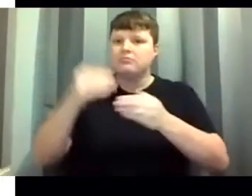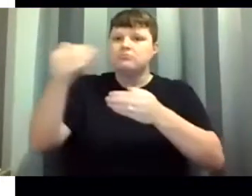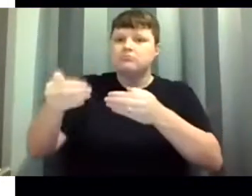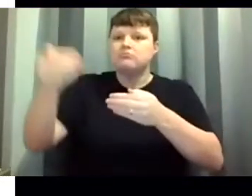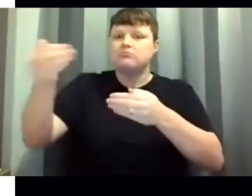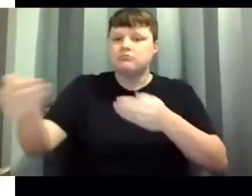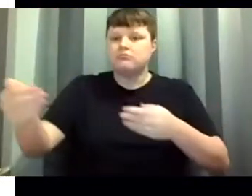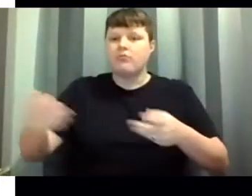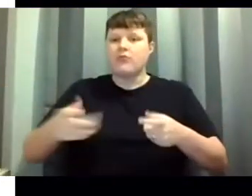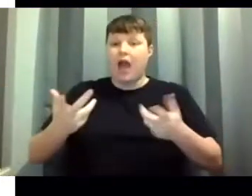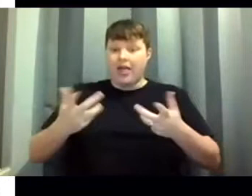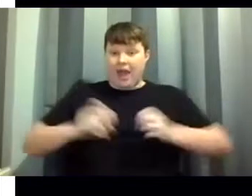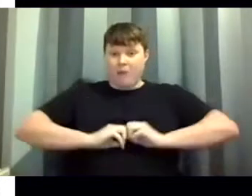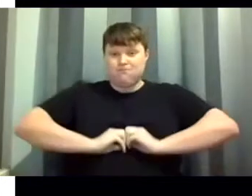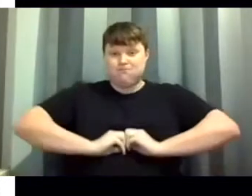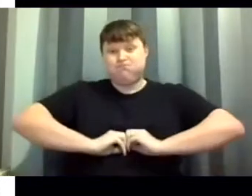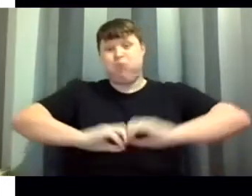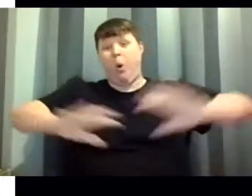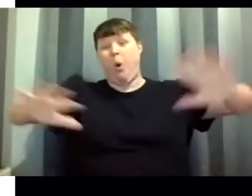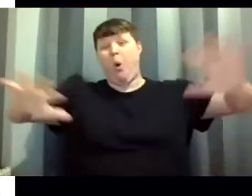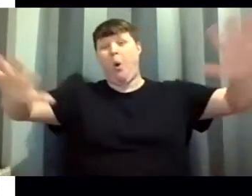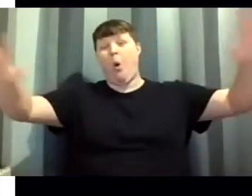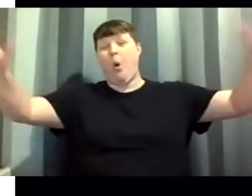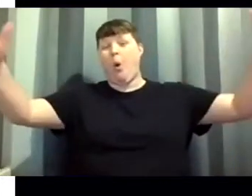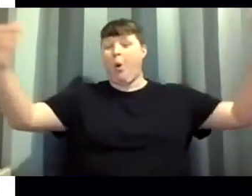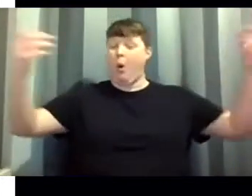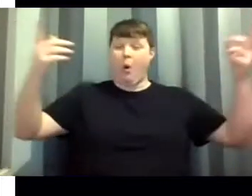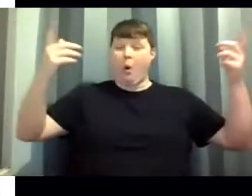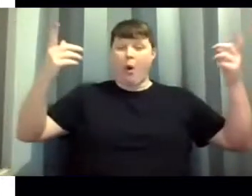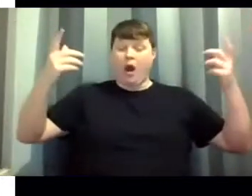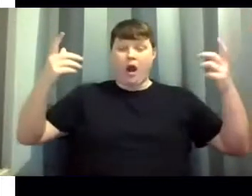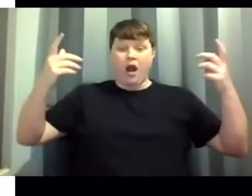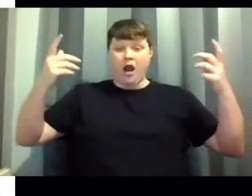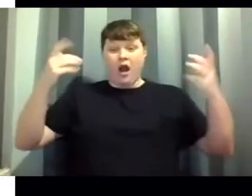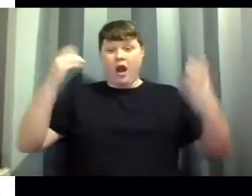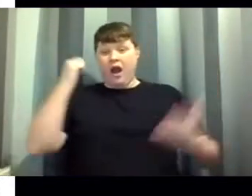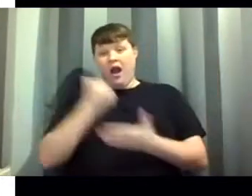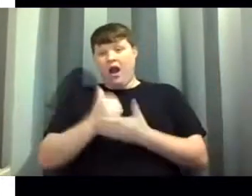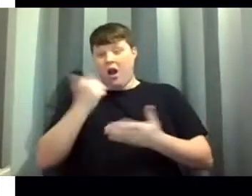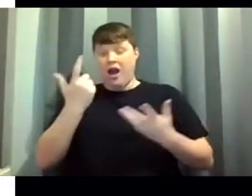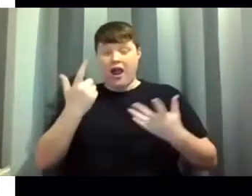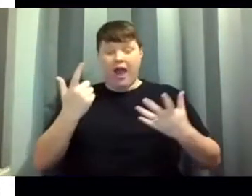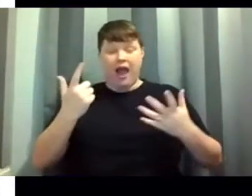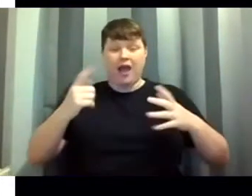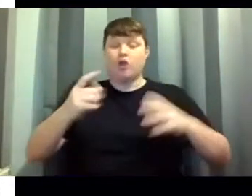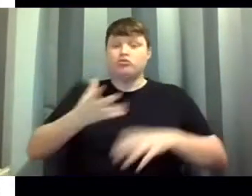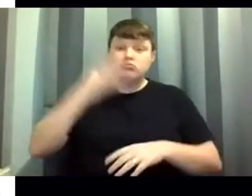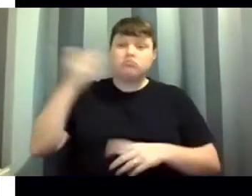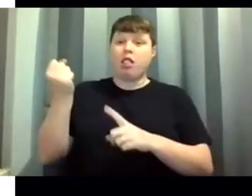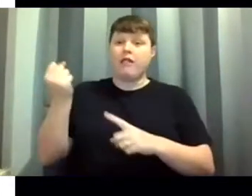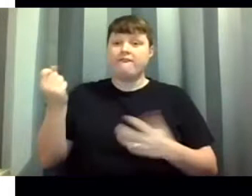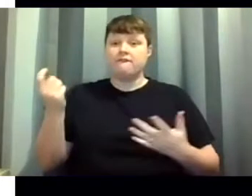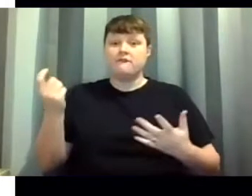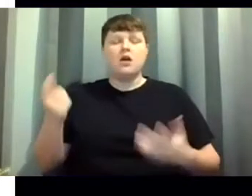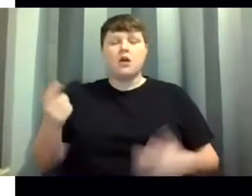an explosion of activity. It became a solvable problem. People really started developing it. I'm